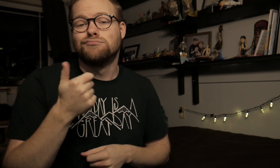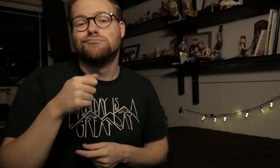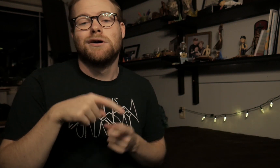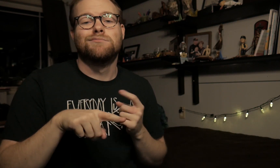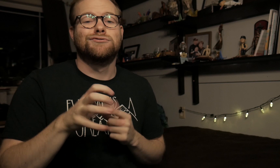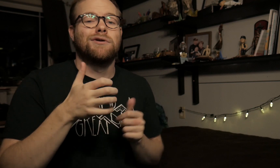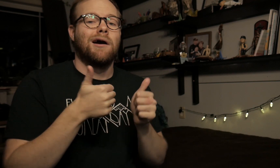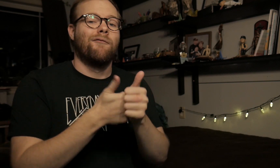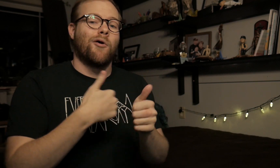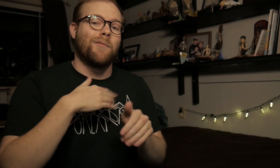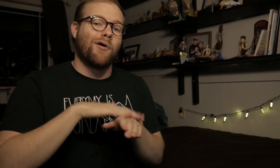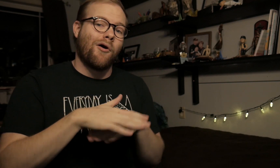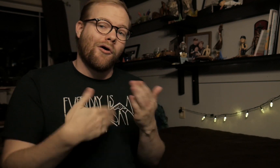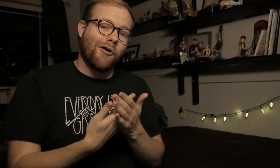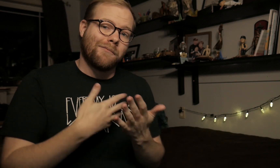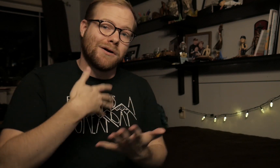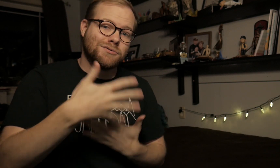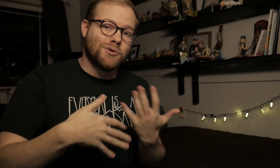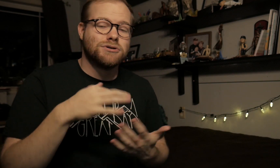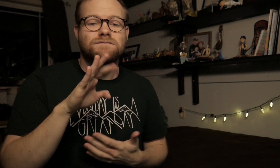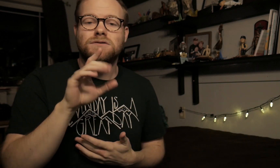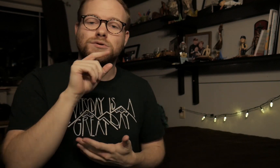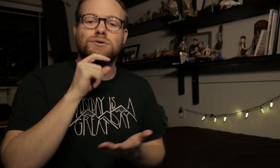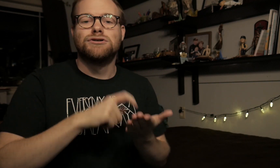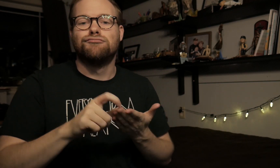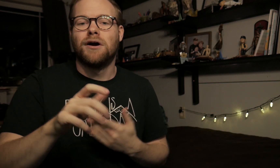Subscribe to this channel. Follow me on all my socials - Facebook, Twitter, Instagram.